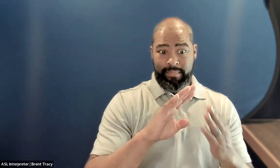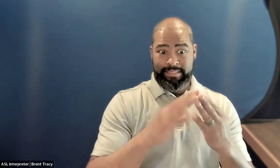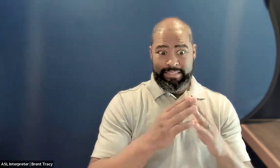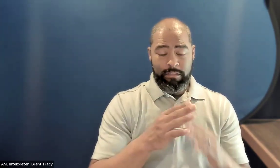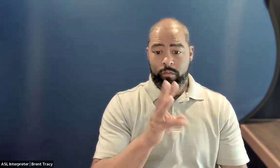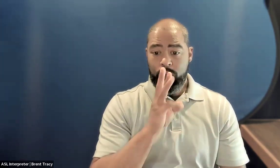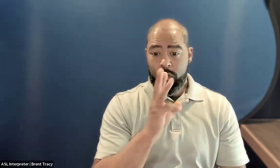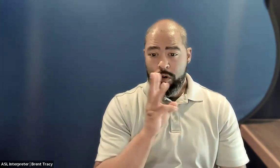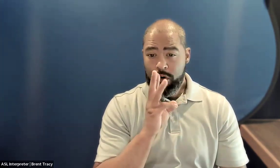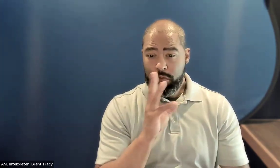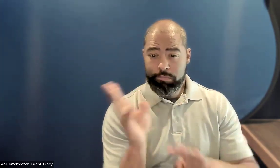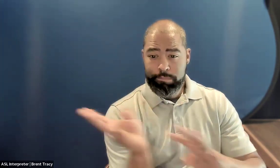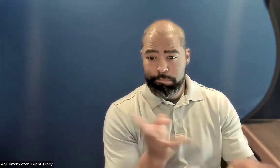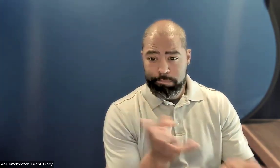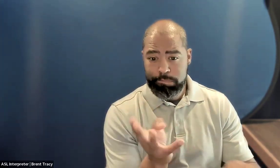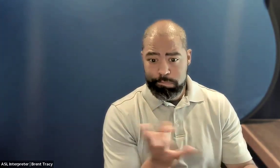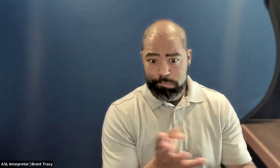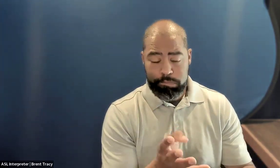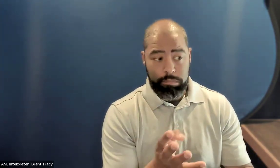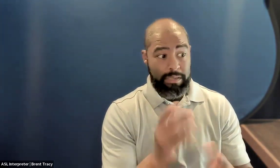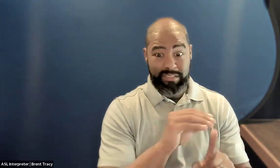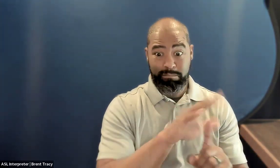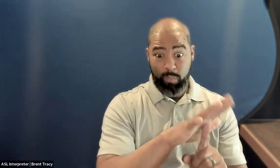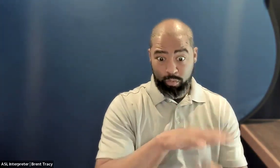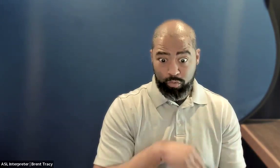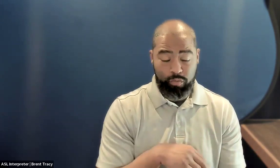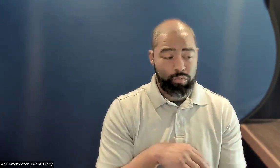is moderately exposed, extreme heat to which this example is